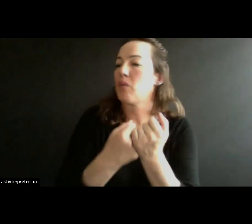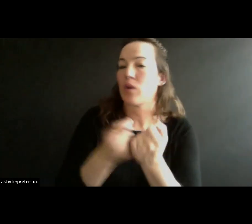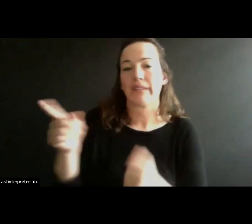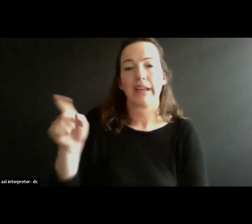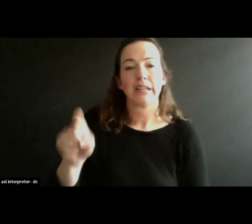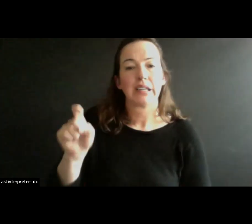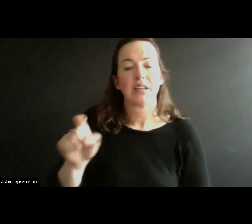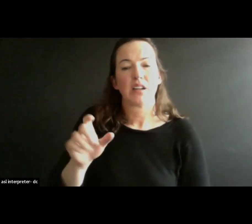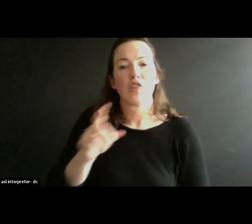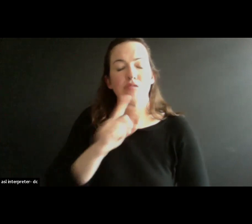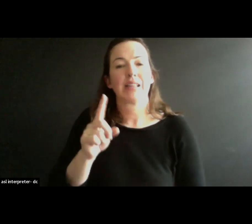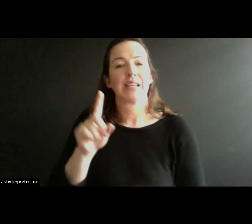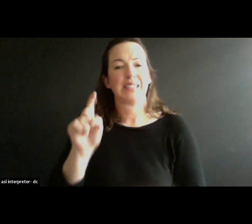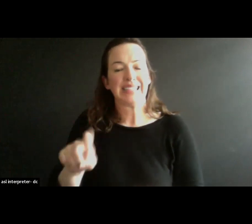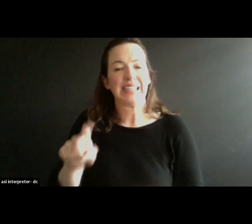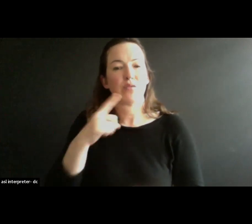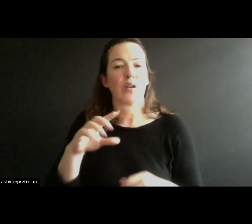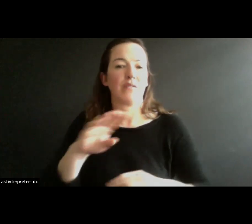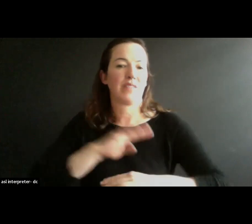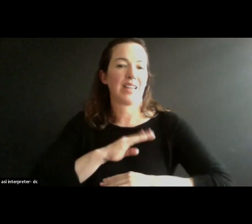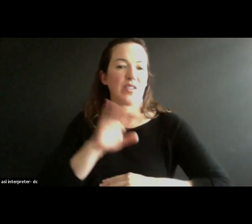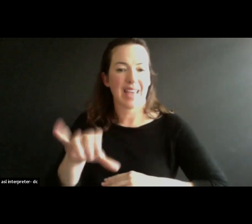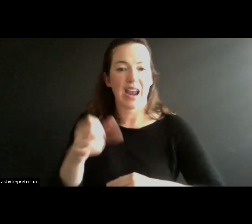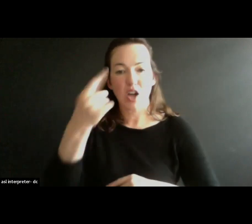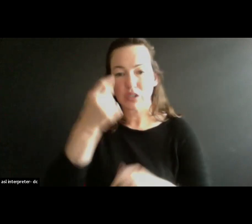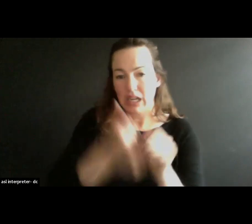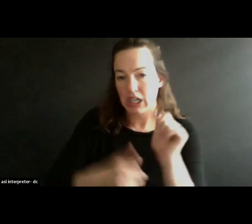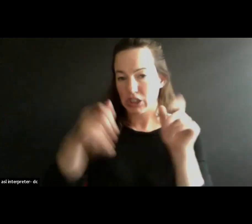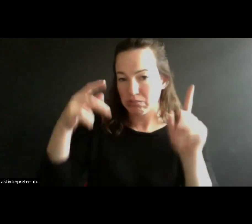And then really looking to fill that understanding that each person's needs and goals are going